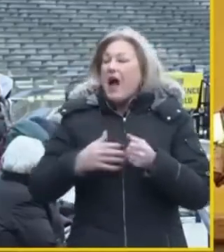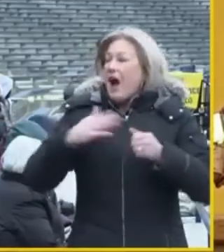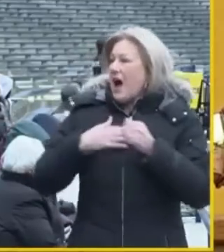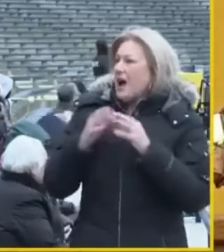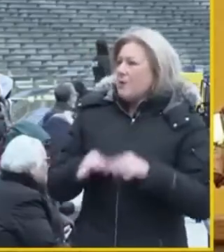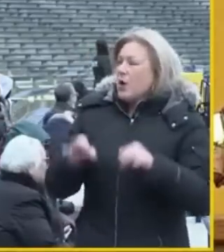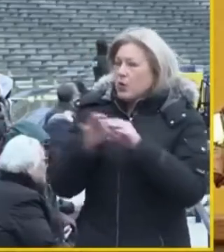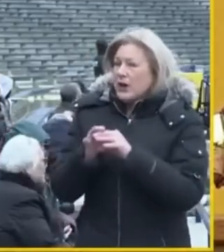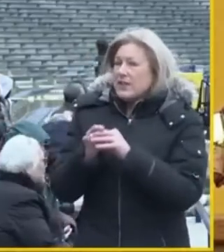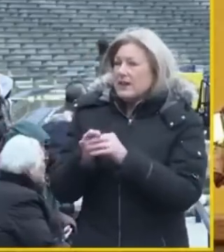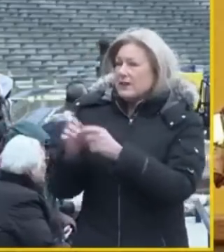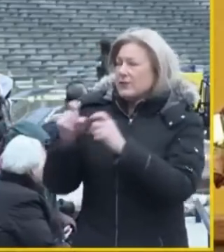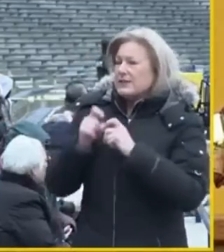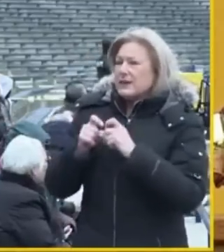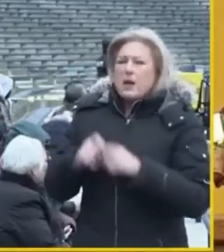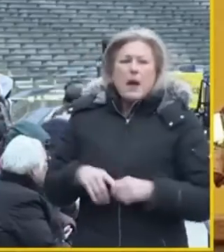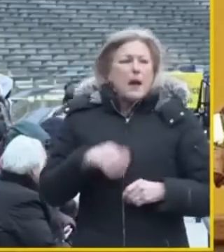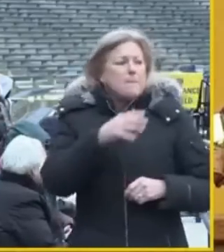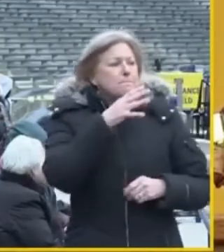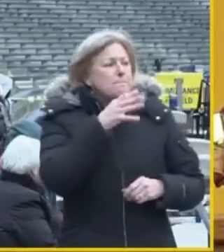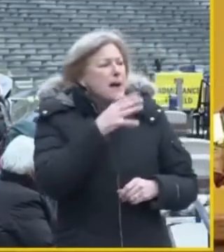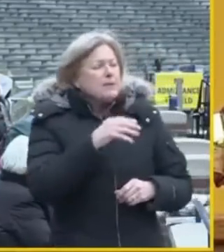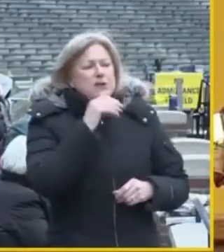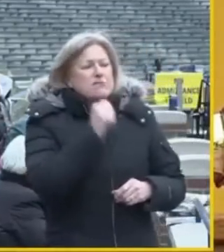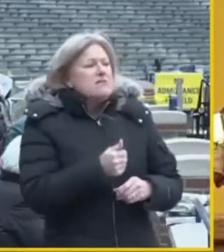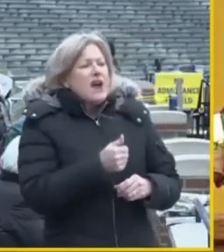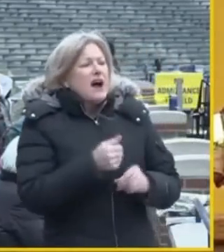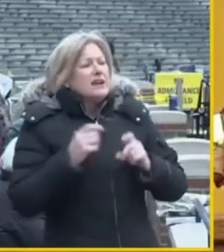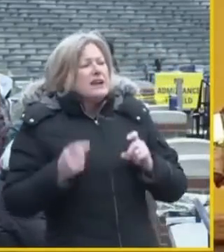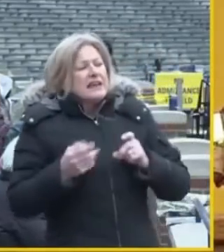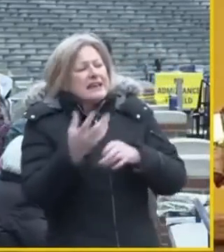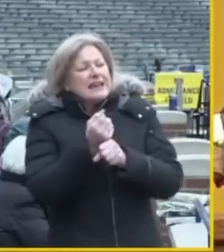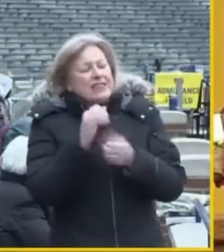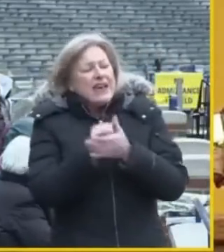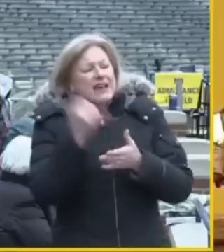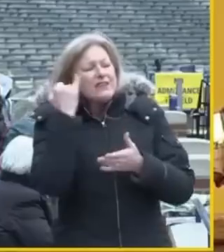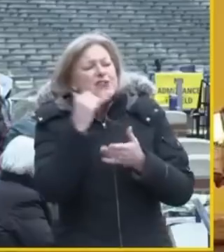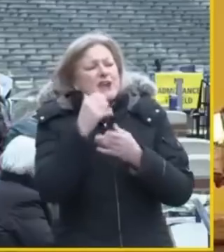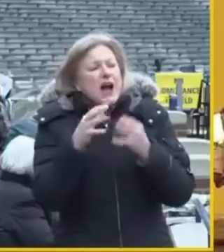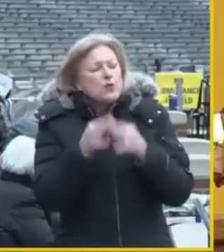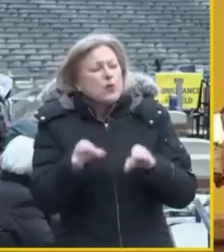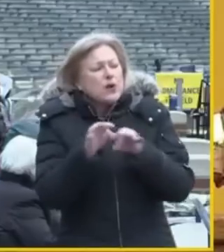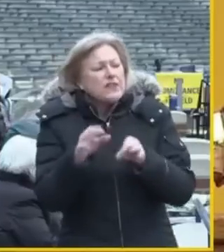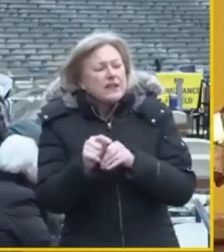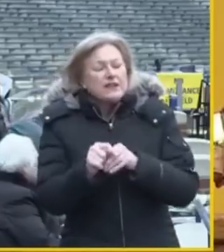He said, mommy, they wouldn't give it to you, if you weren't worthy. What matters is that when I asked myself